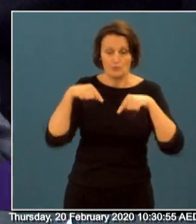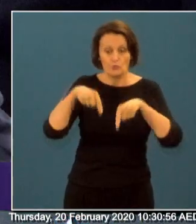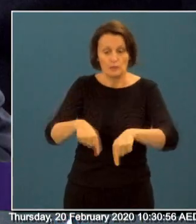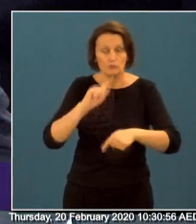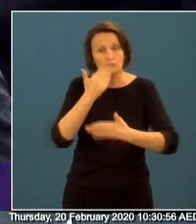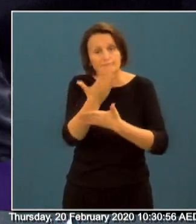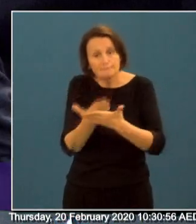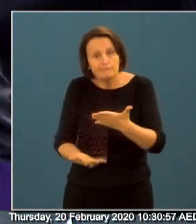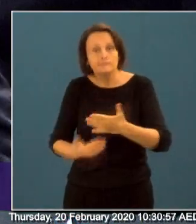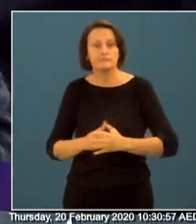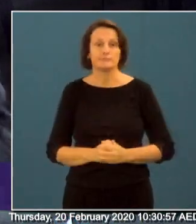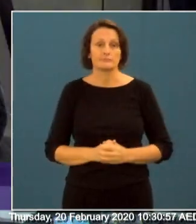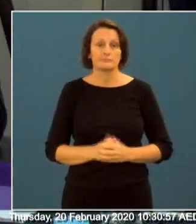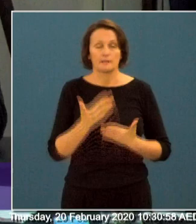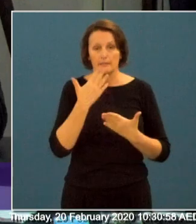Thank you. THE WITNESS WITHDREW (10:31am)